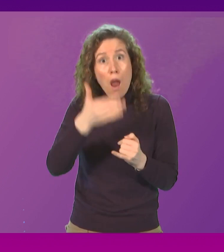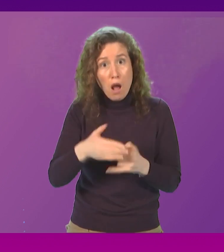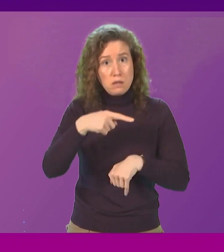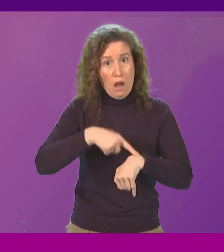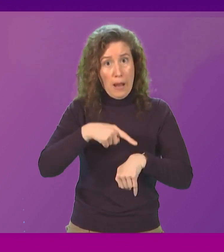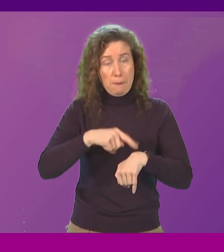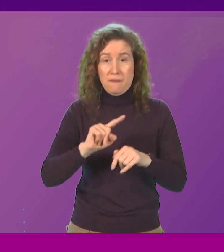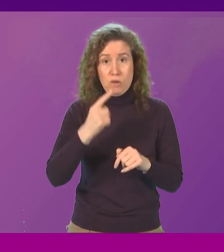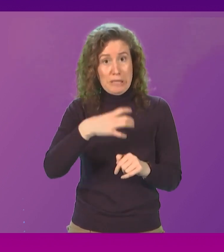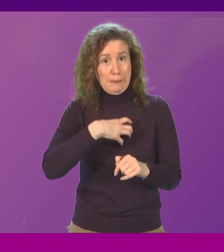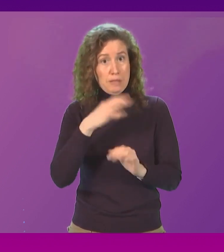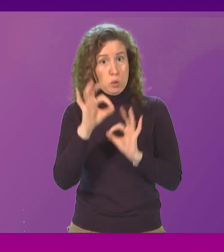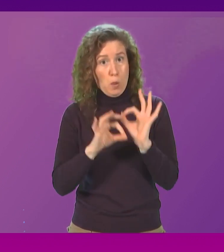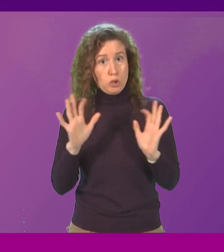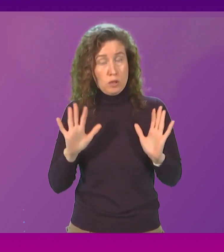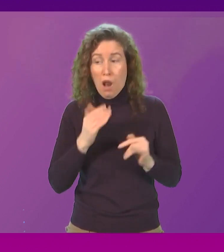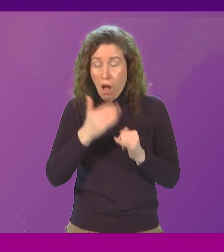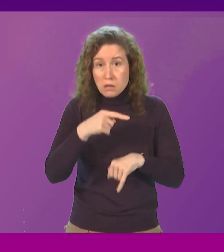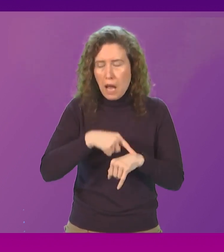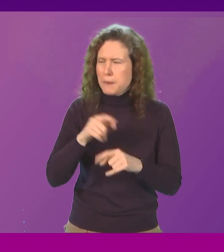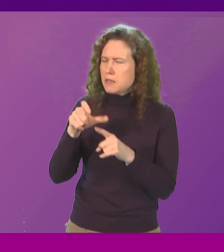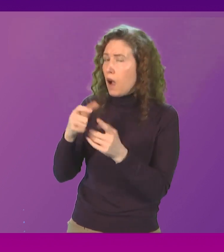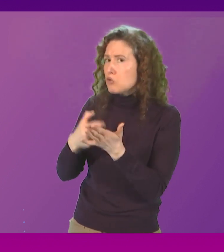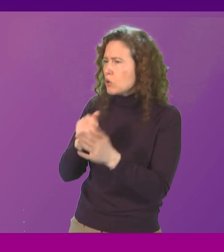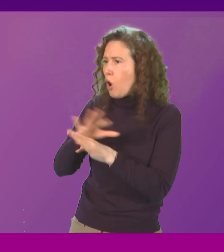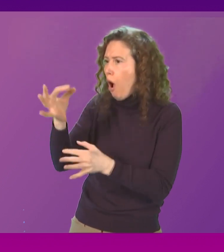as First Minister at First Minister’s question time, Douglas Ross is not asking me about